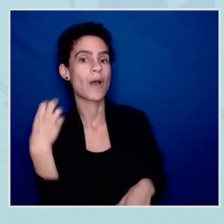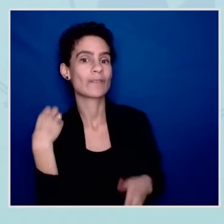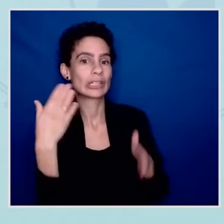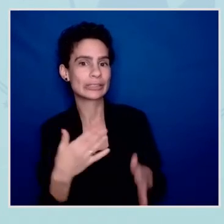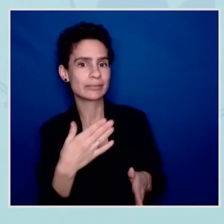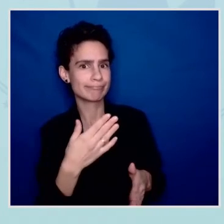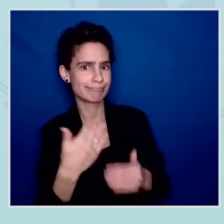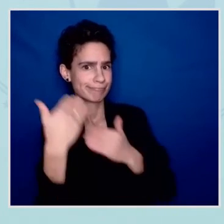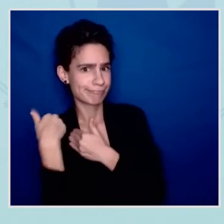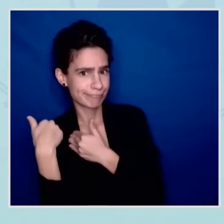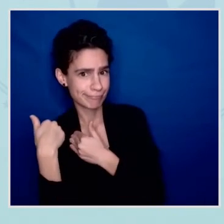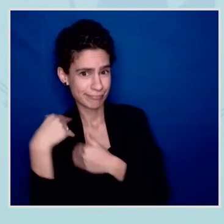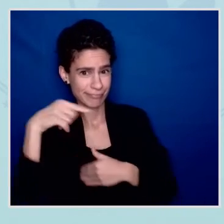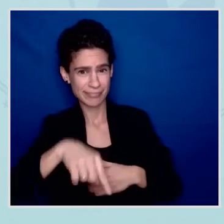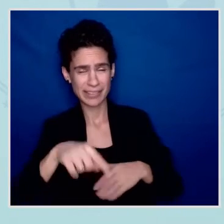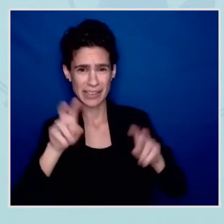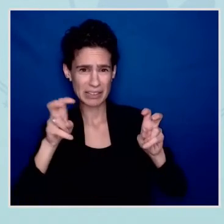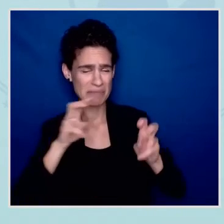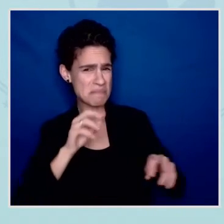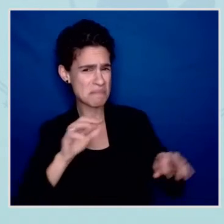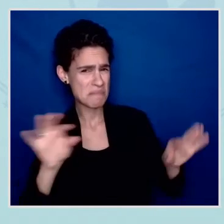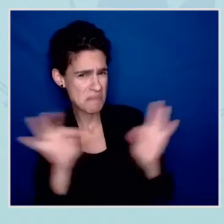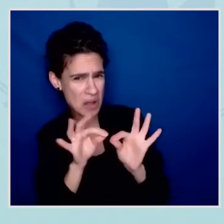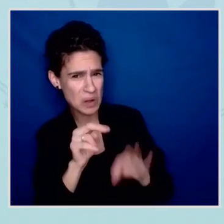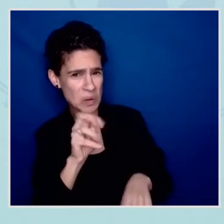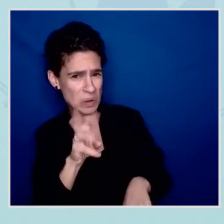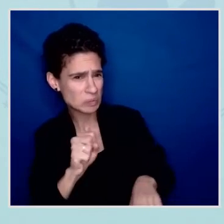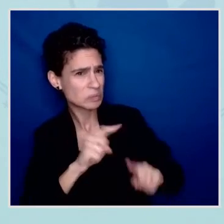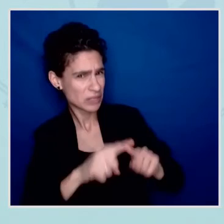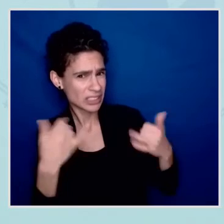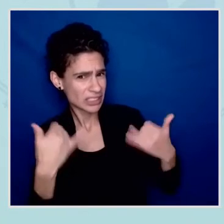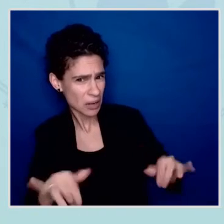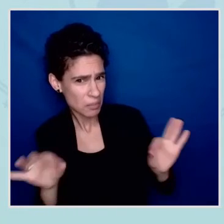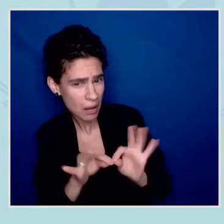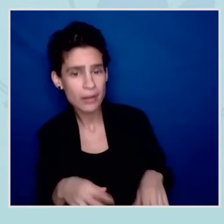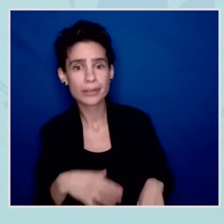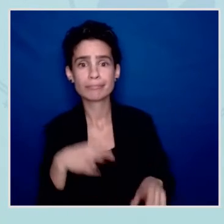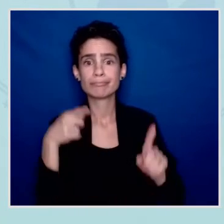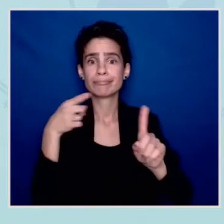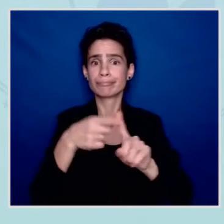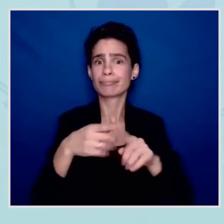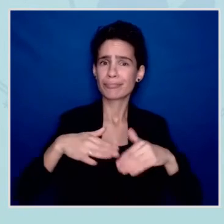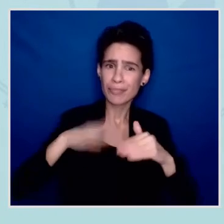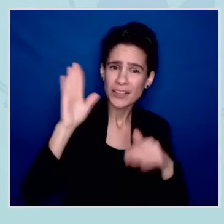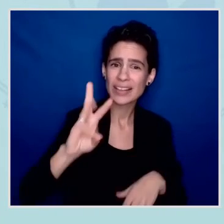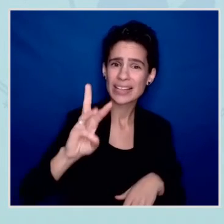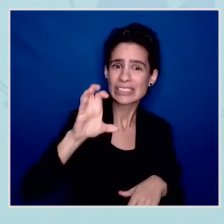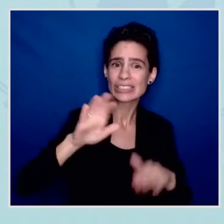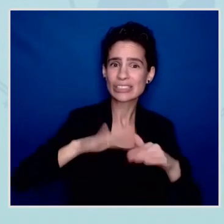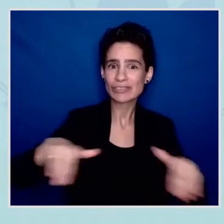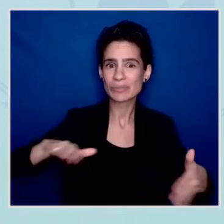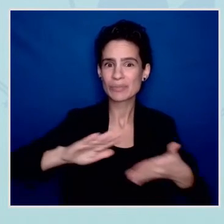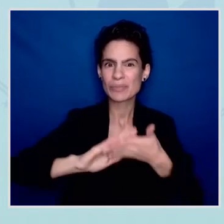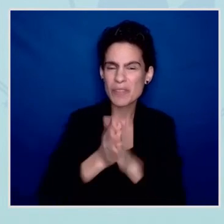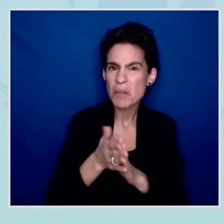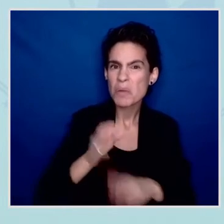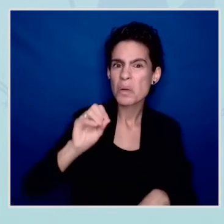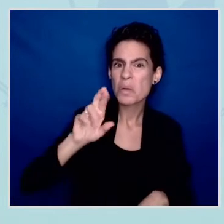GET OUR AGENDA MOVING AS QUICKLY AS WE CAN. INC. YOU. ANOTHER QUESTION ABOUT HOLDING PUBLIC OFFICIALS TO ACCOUNT.